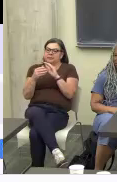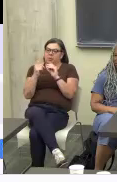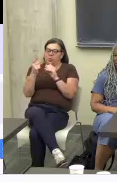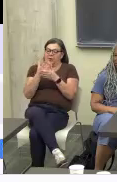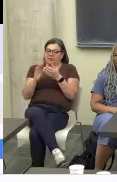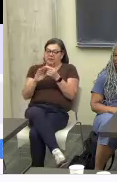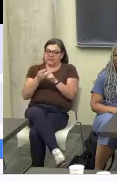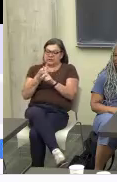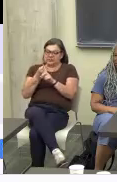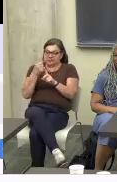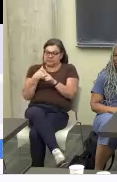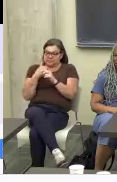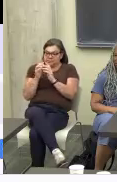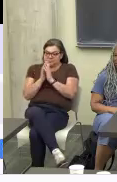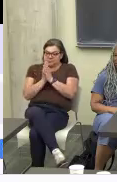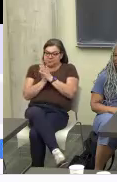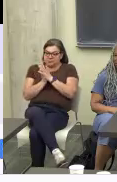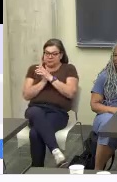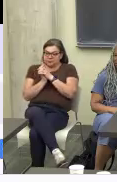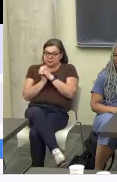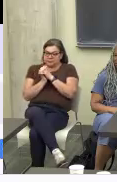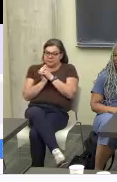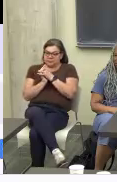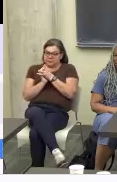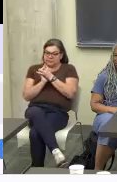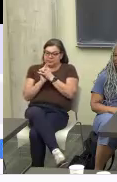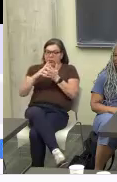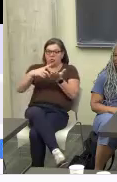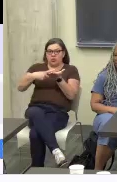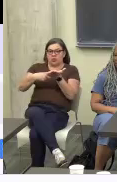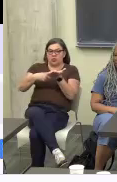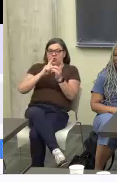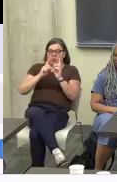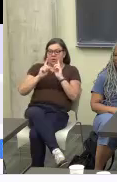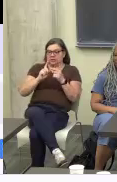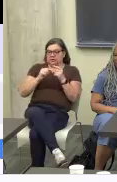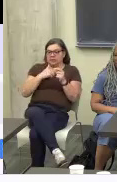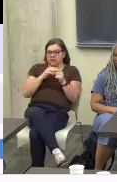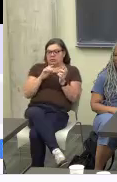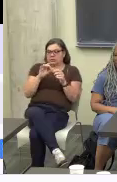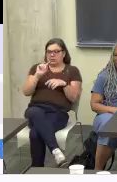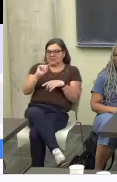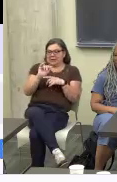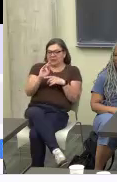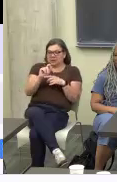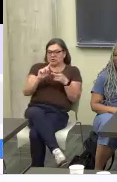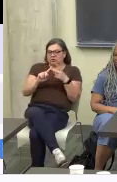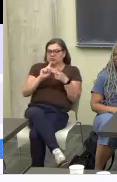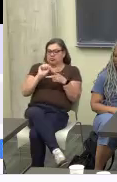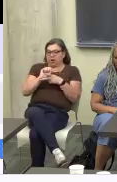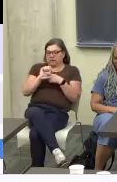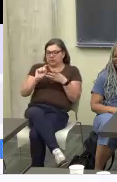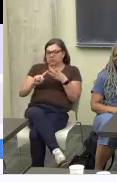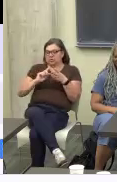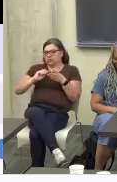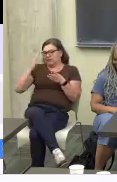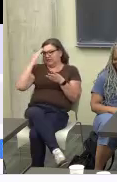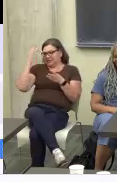caught me is that The conversations went from tactical, practical to philosophical.